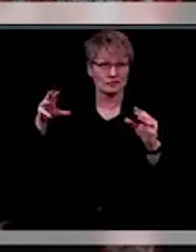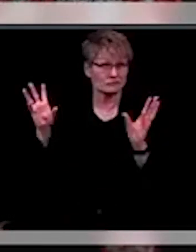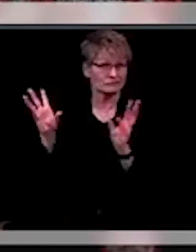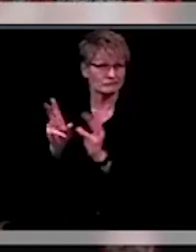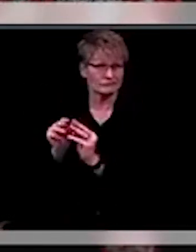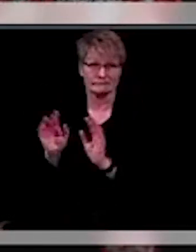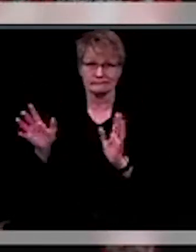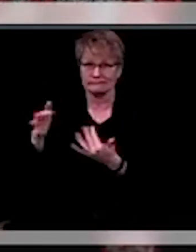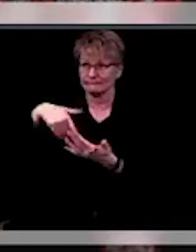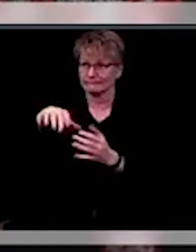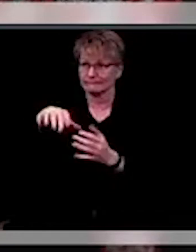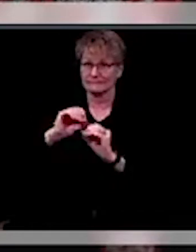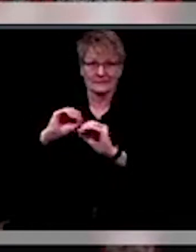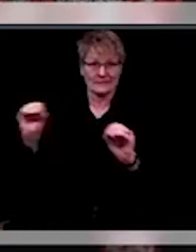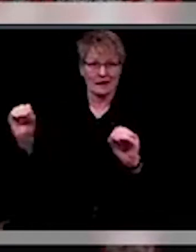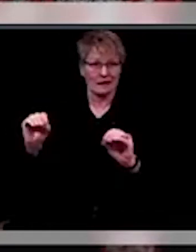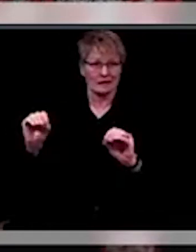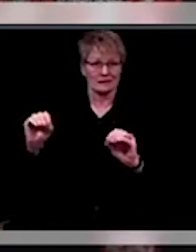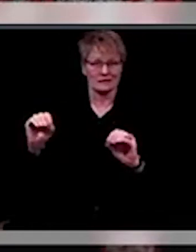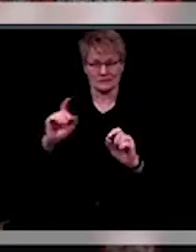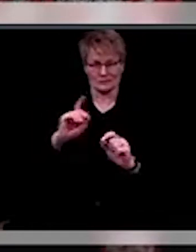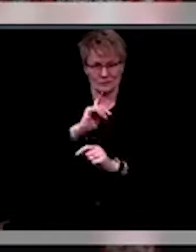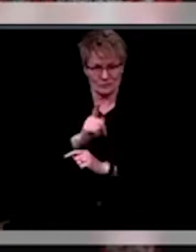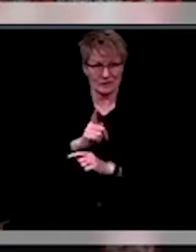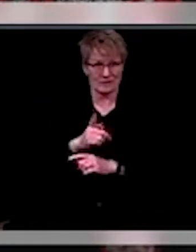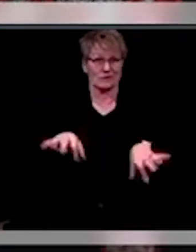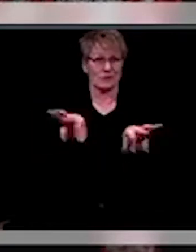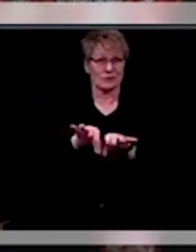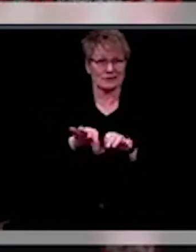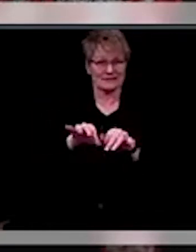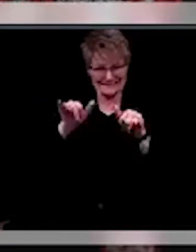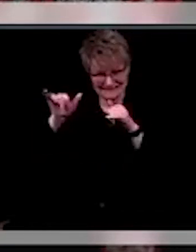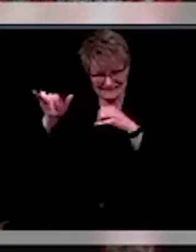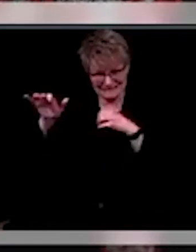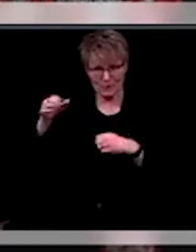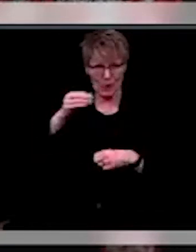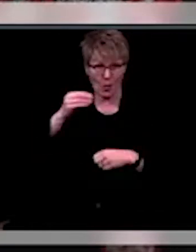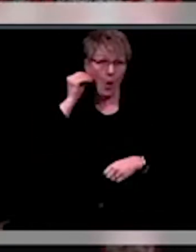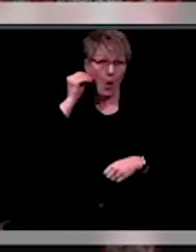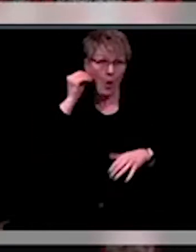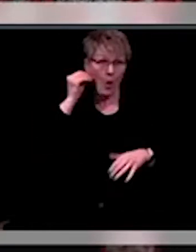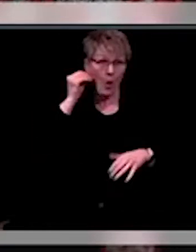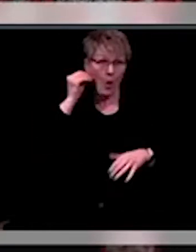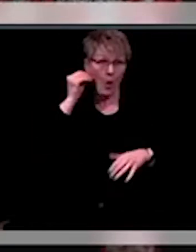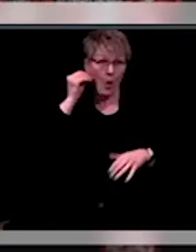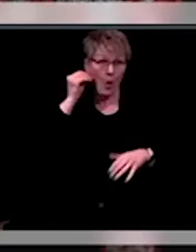of just trying to stay close to home. There's this concept too, about your, your social bubble.